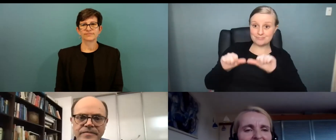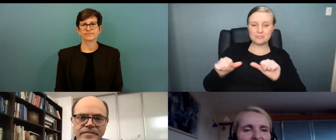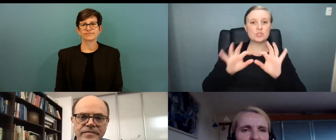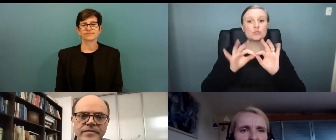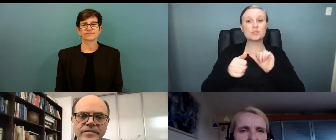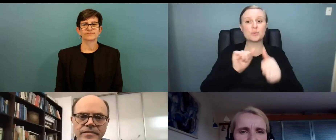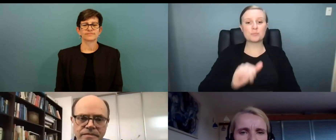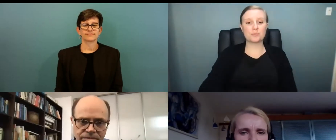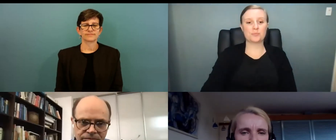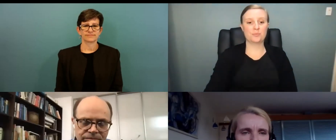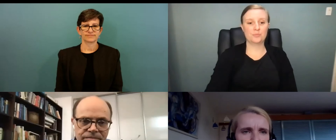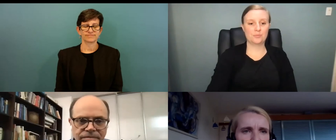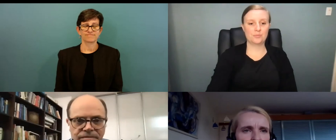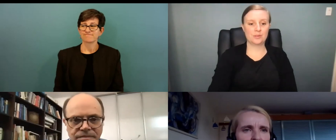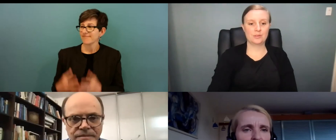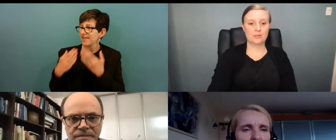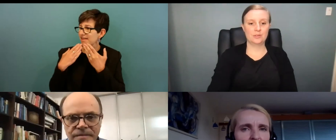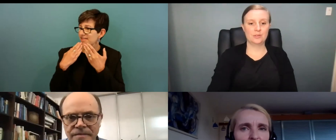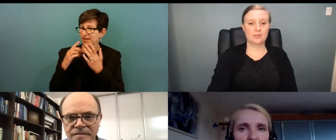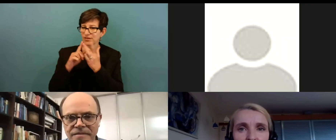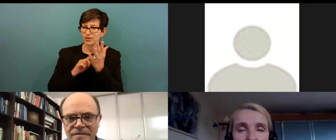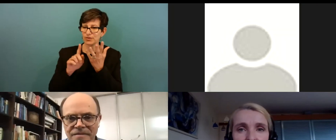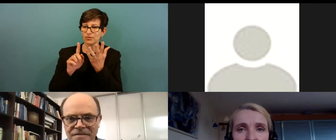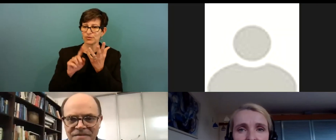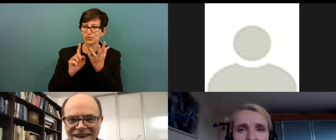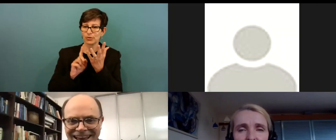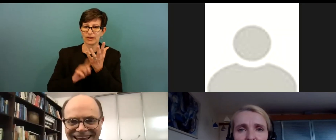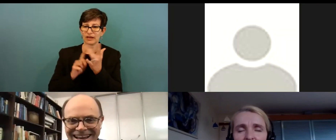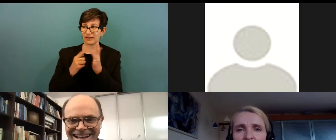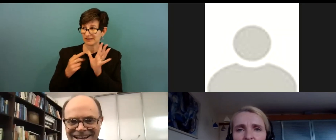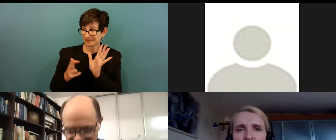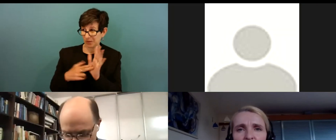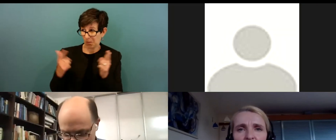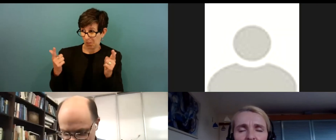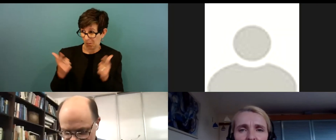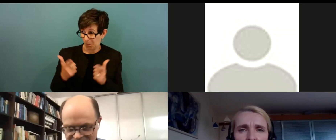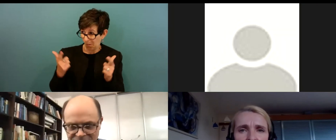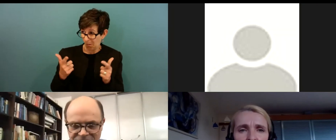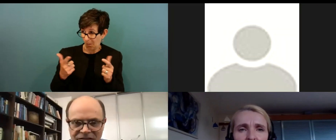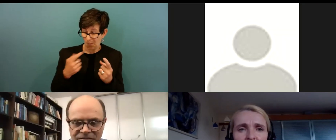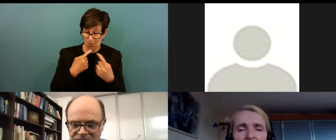Thank you very much Julian you traversed a lot of ground there to introduce the new methodology,